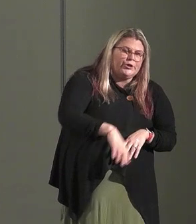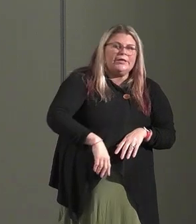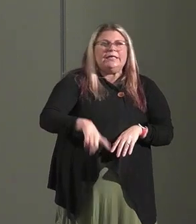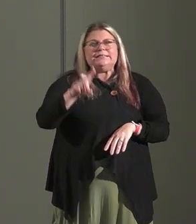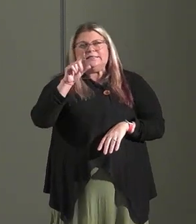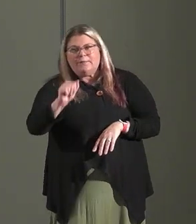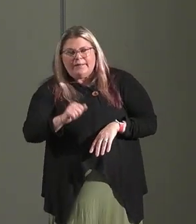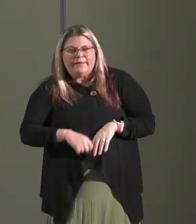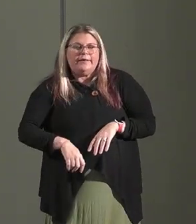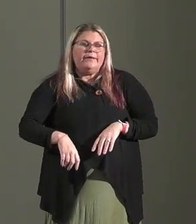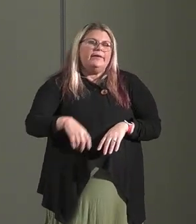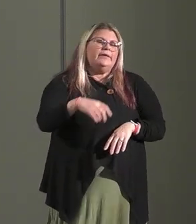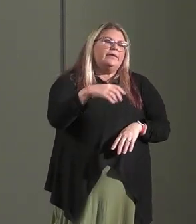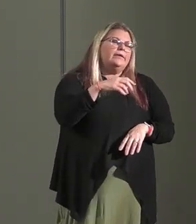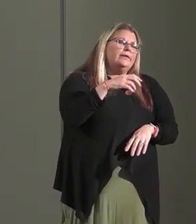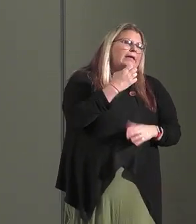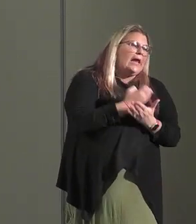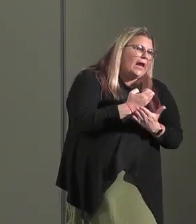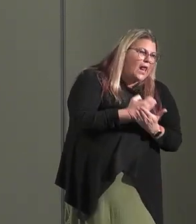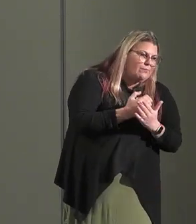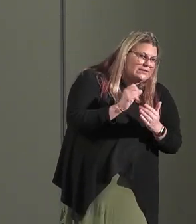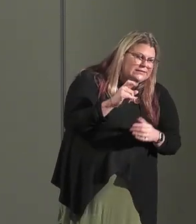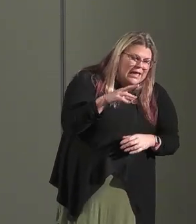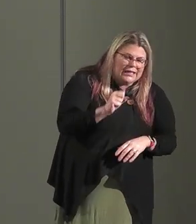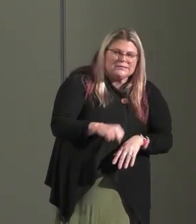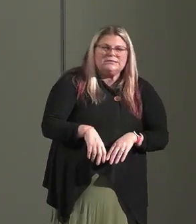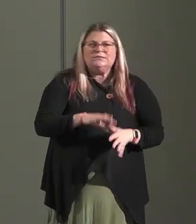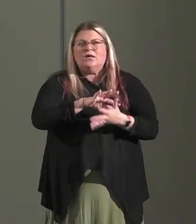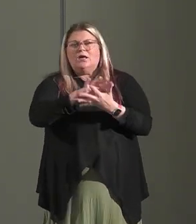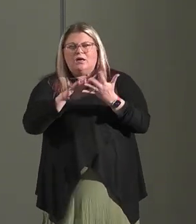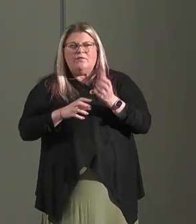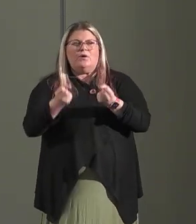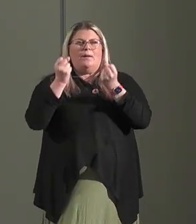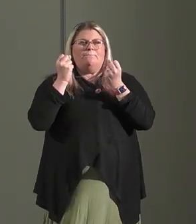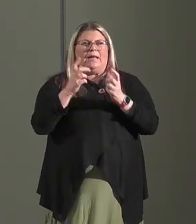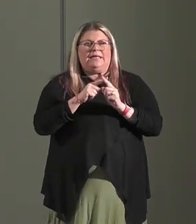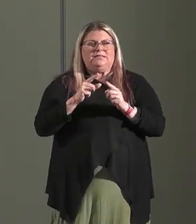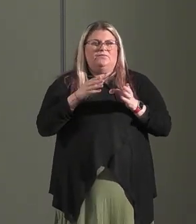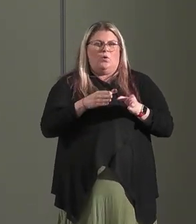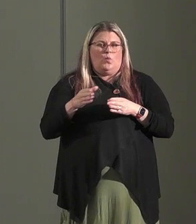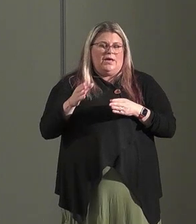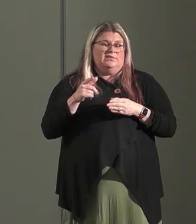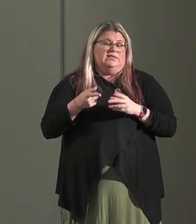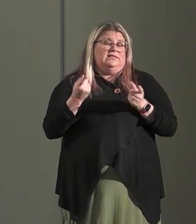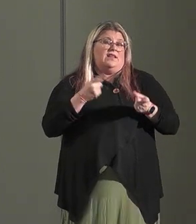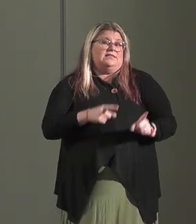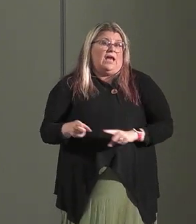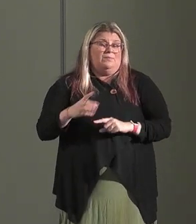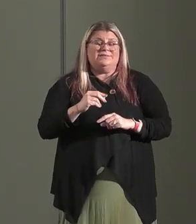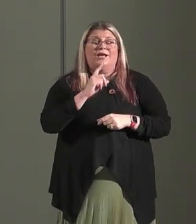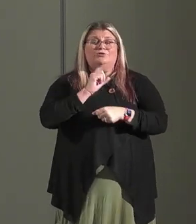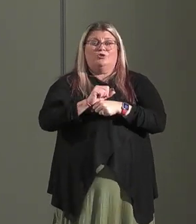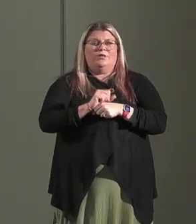Economic class. There is a lot of ways in which this happens. There is like the digital divide.